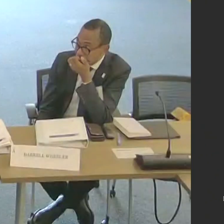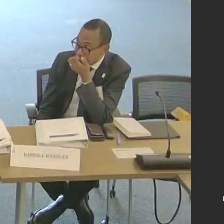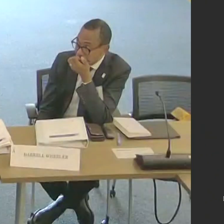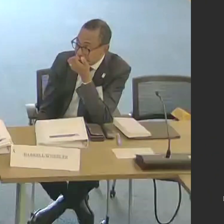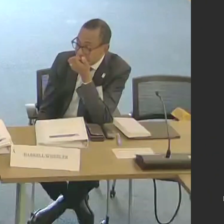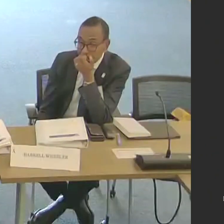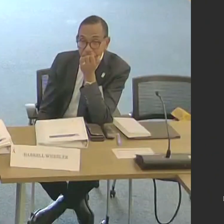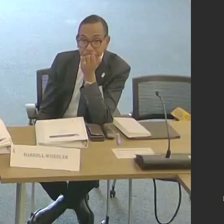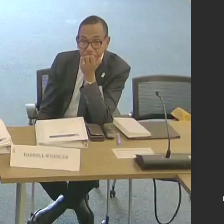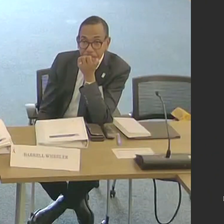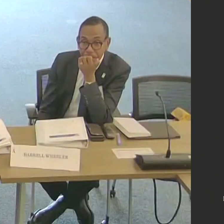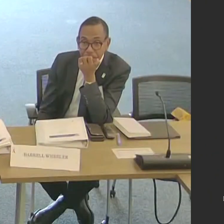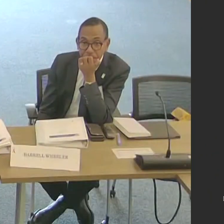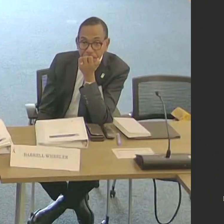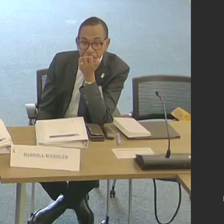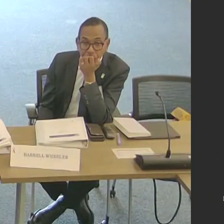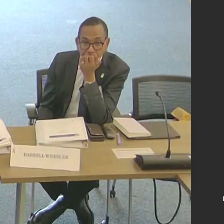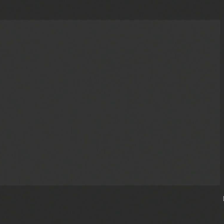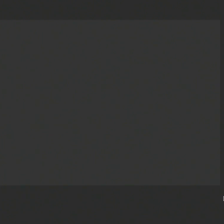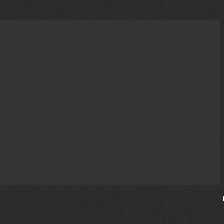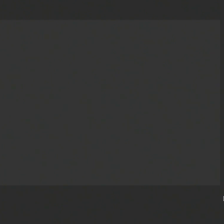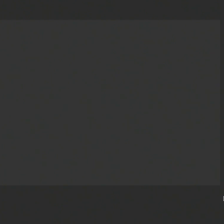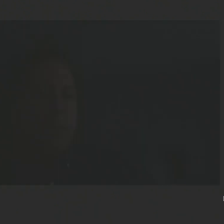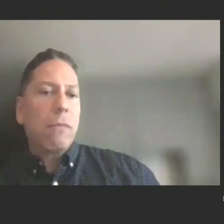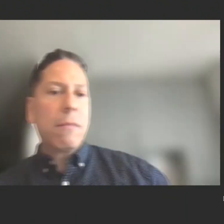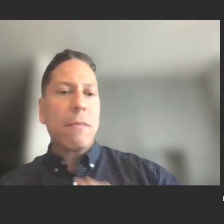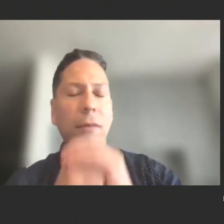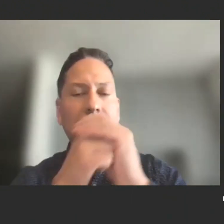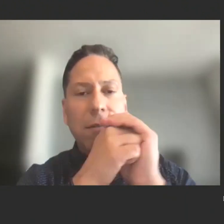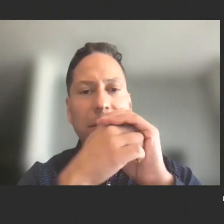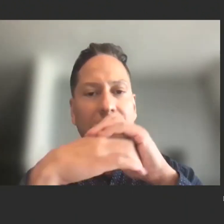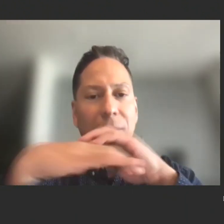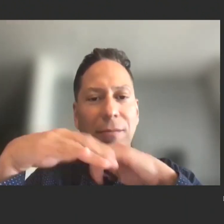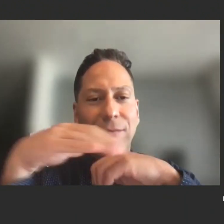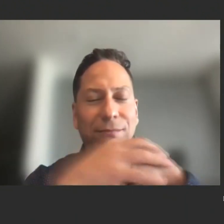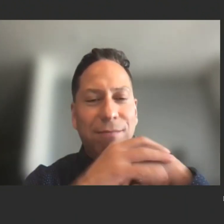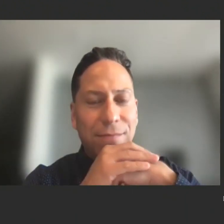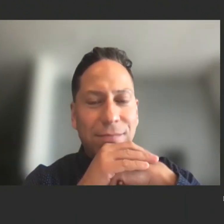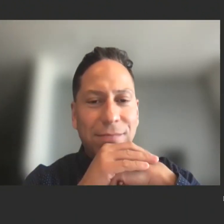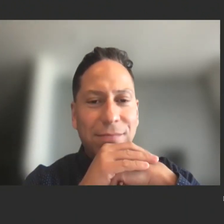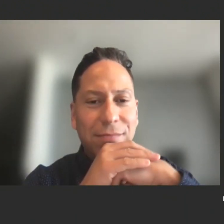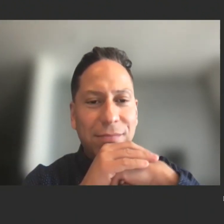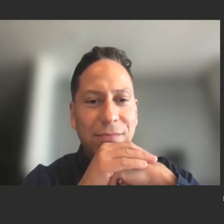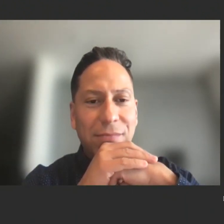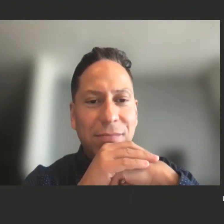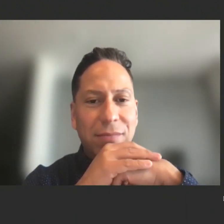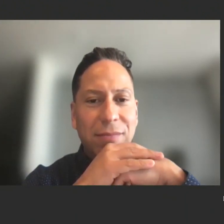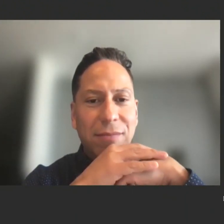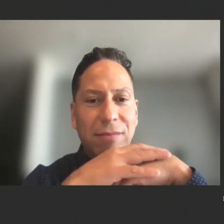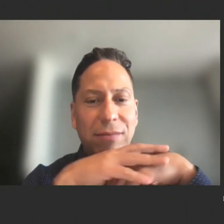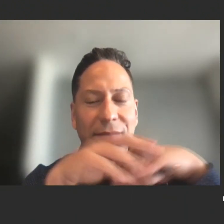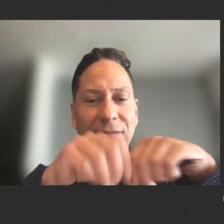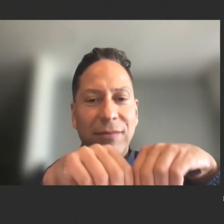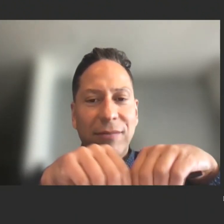who have been virtually with us. We appreciate you, both for listening in, the work that you